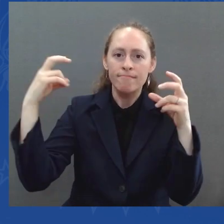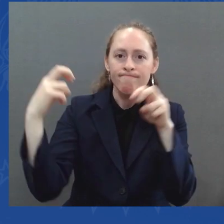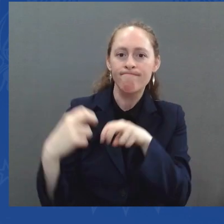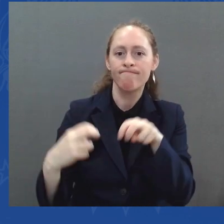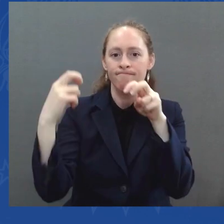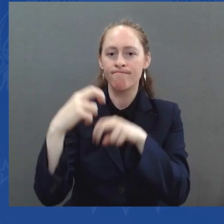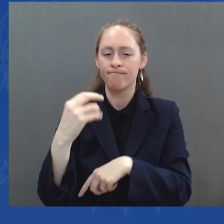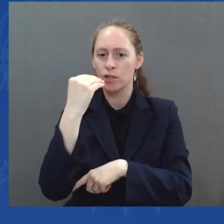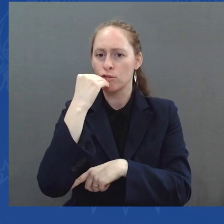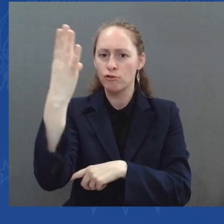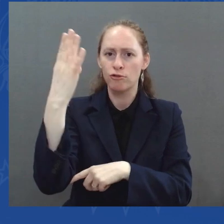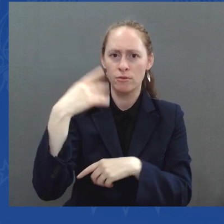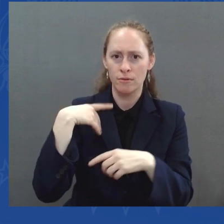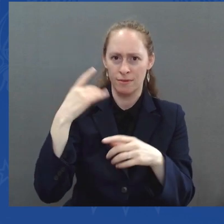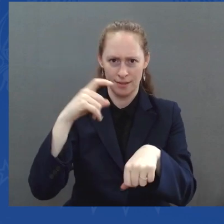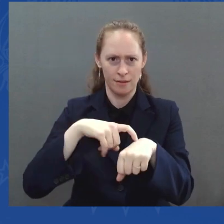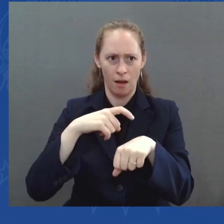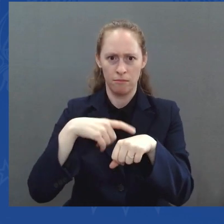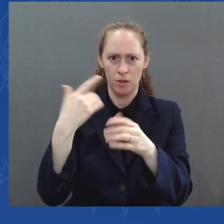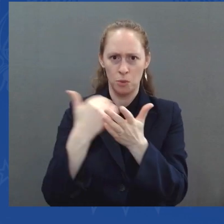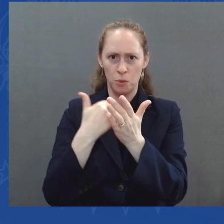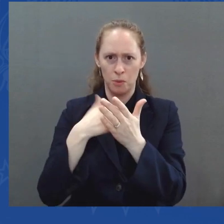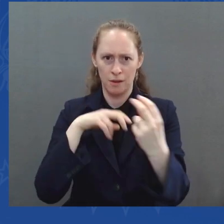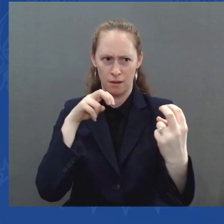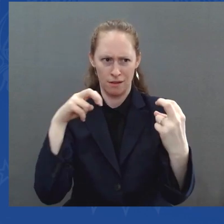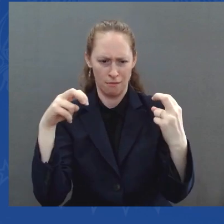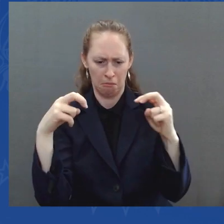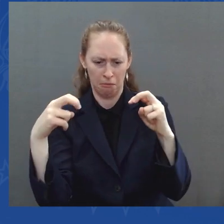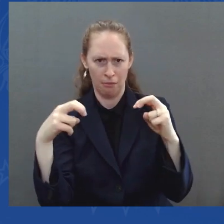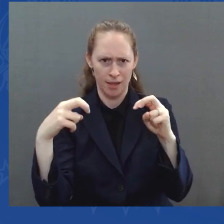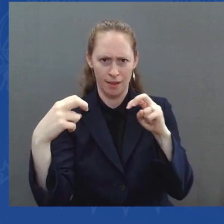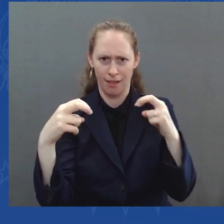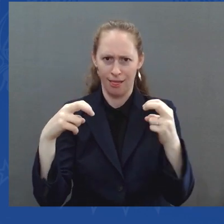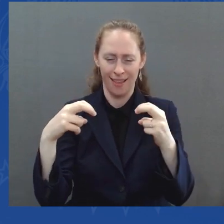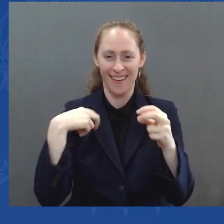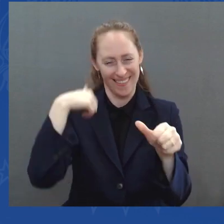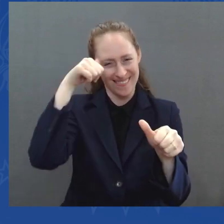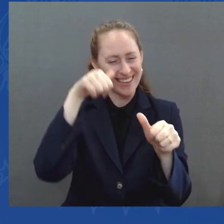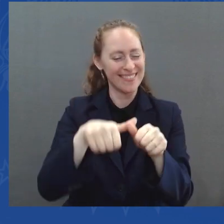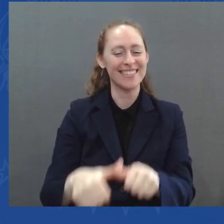Look, it's fitting that the first time he returned to the White House is to celebrate a law,